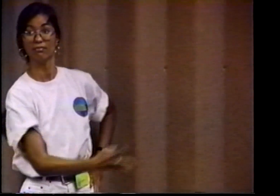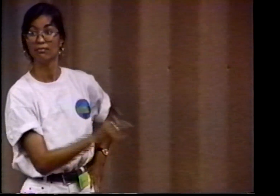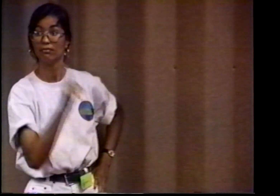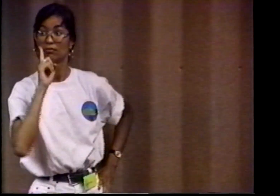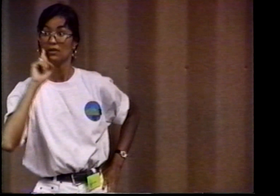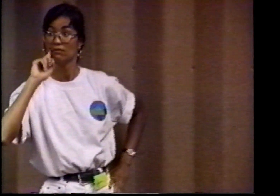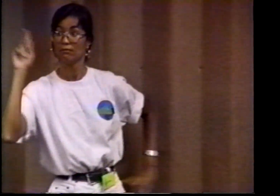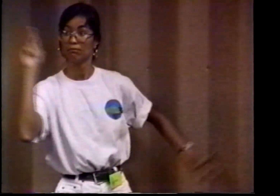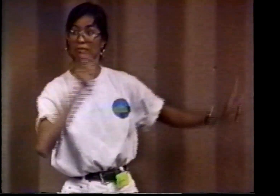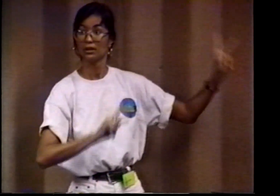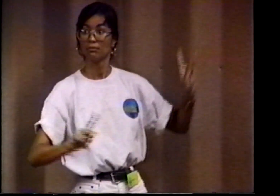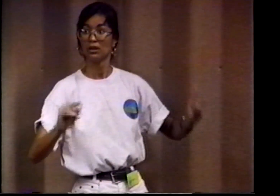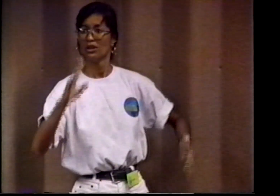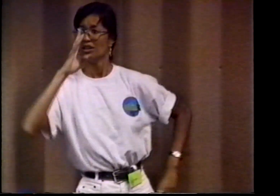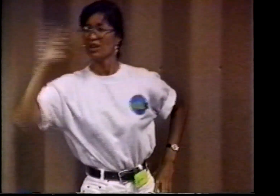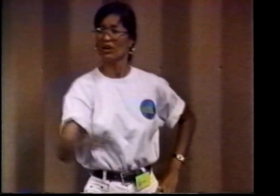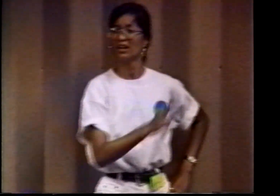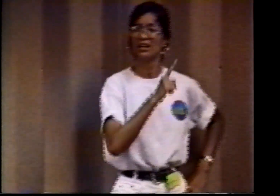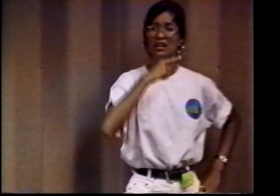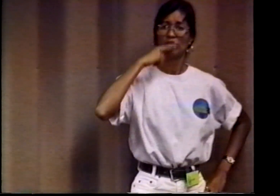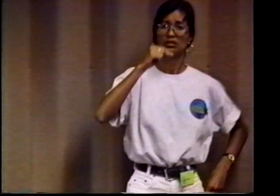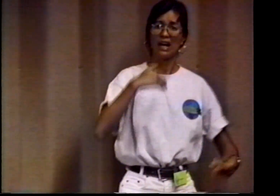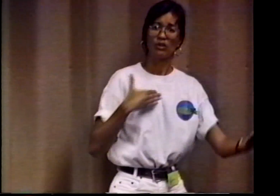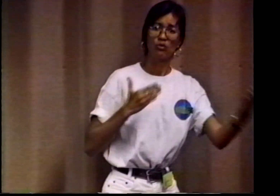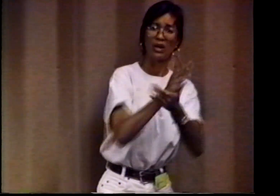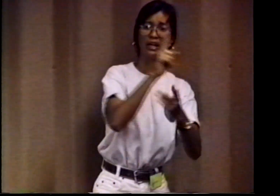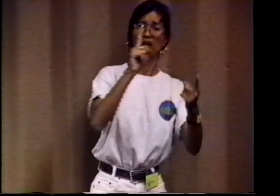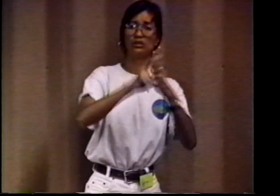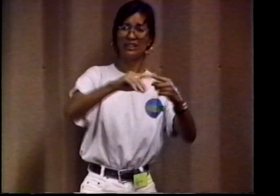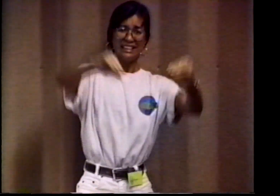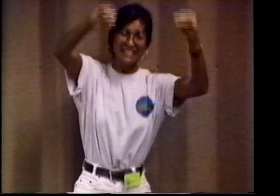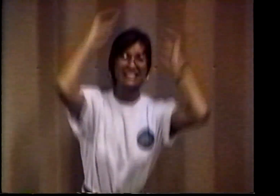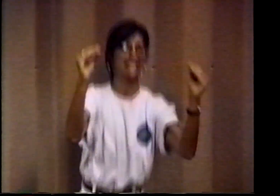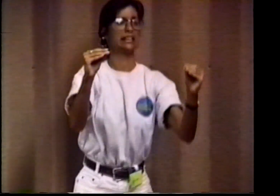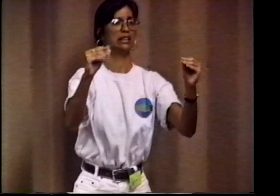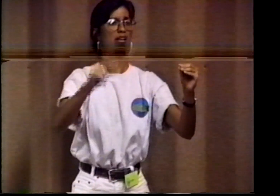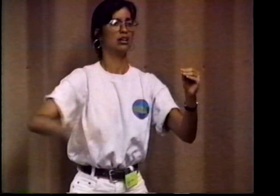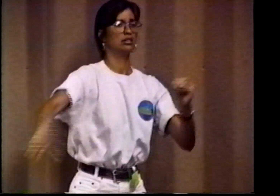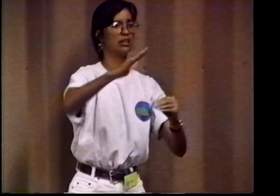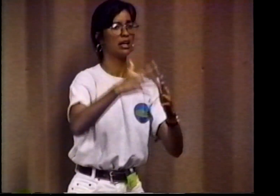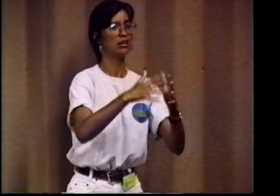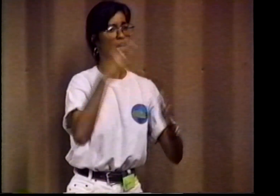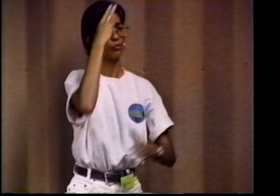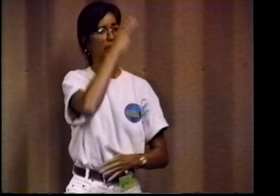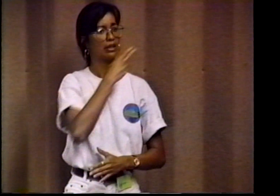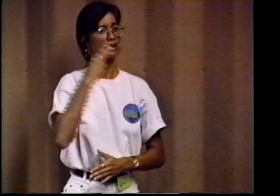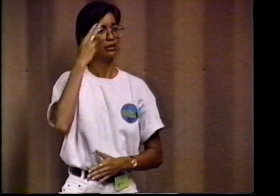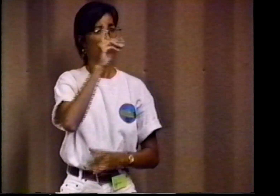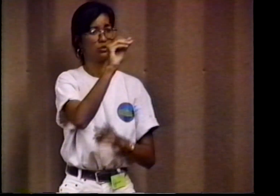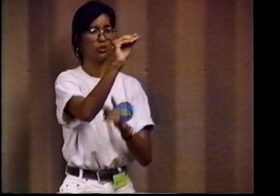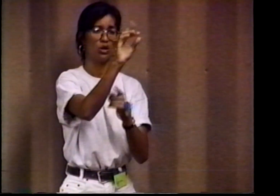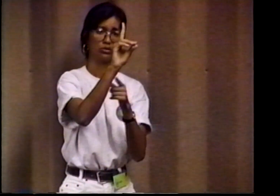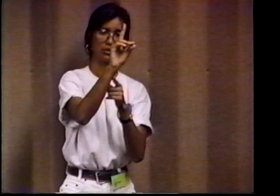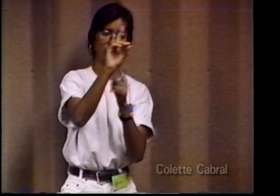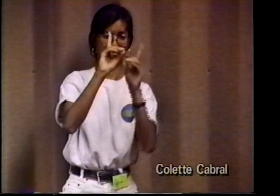"The Department of Education who have historically ignored deaf people and not provided with